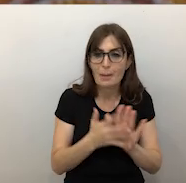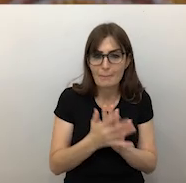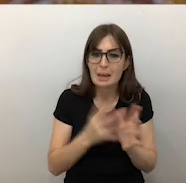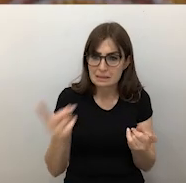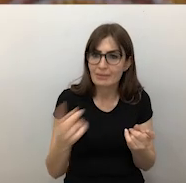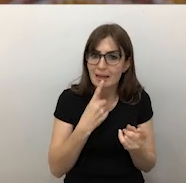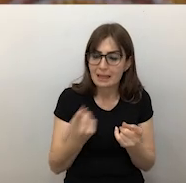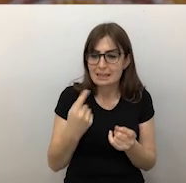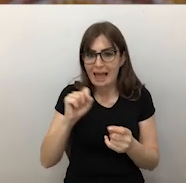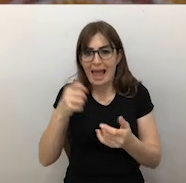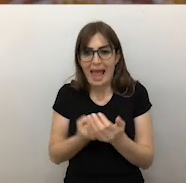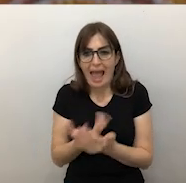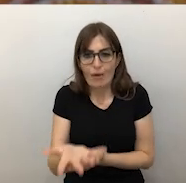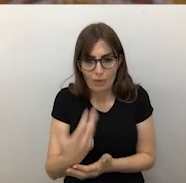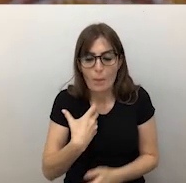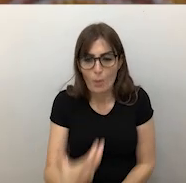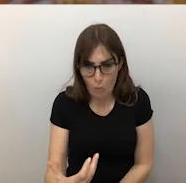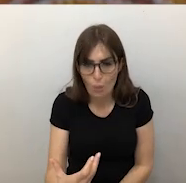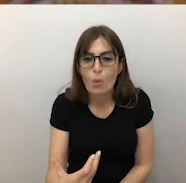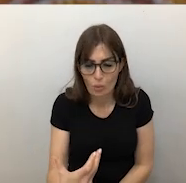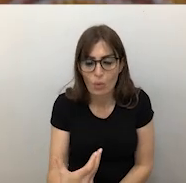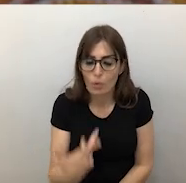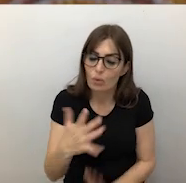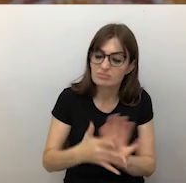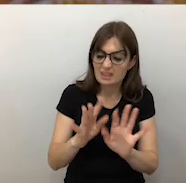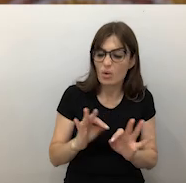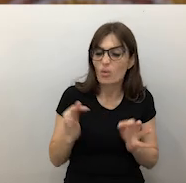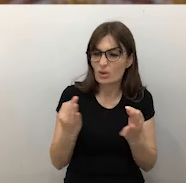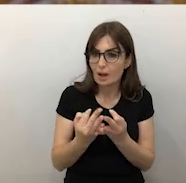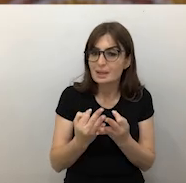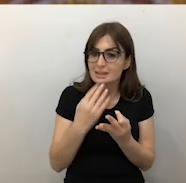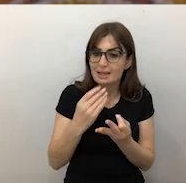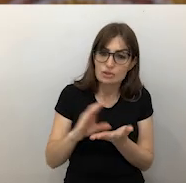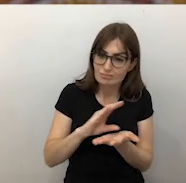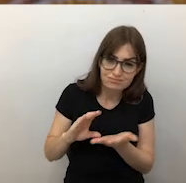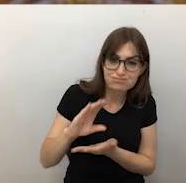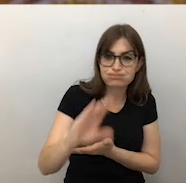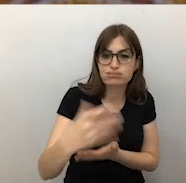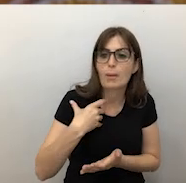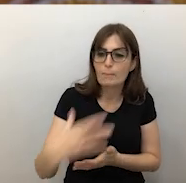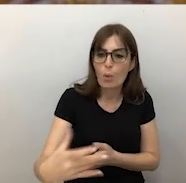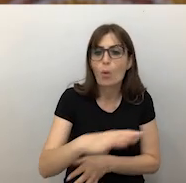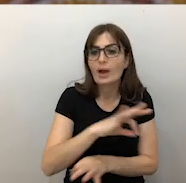A negative number indicates that there is a net cash outflow. This means the organisation is investing in